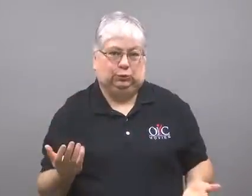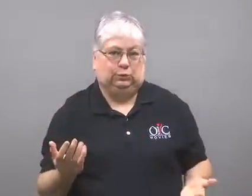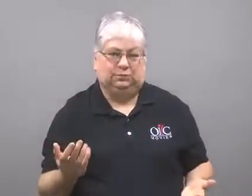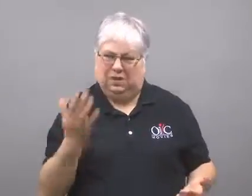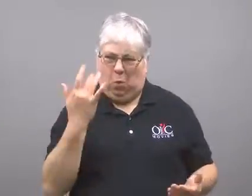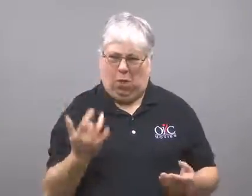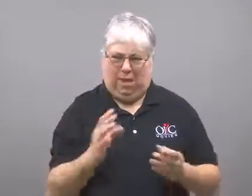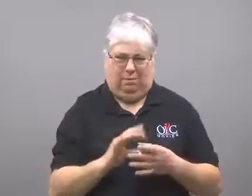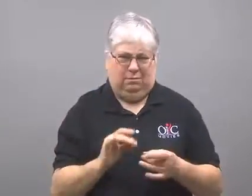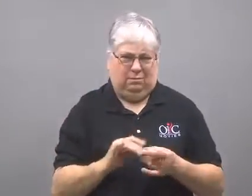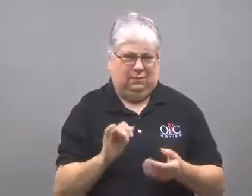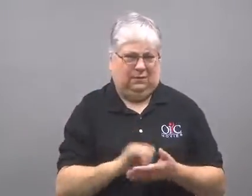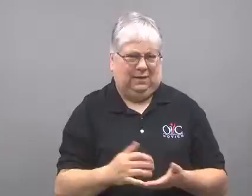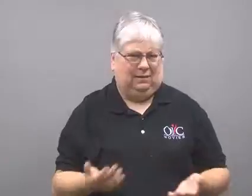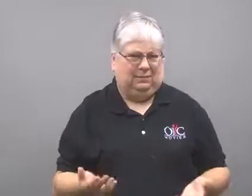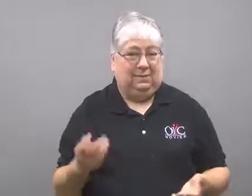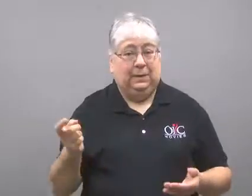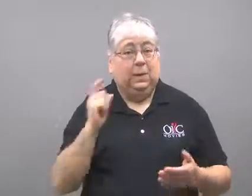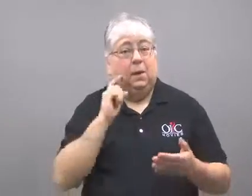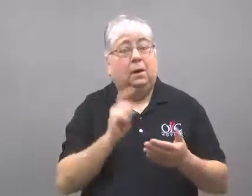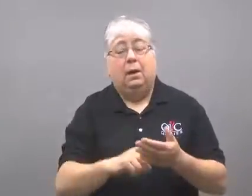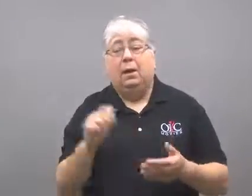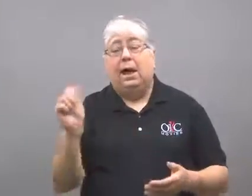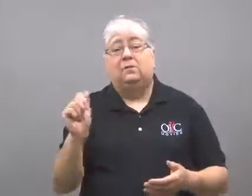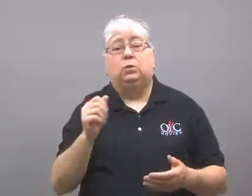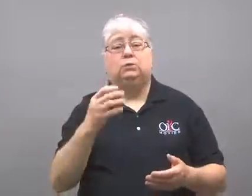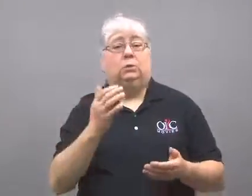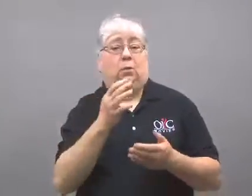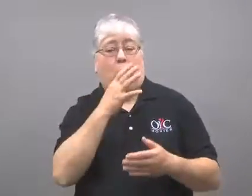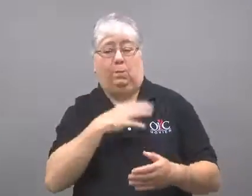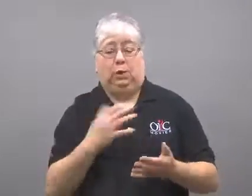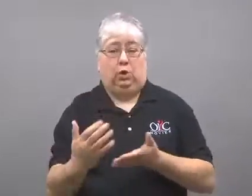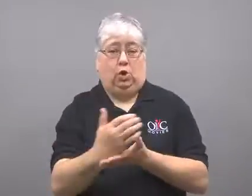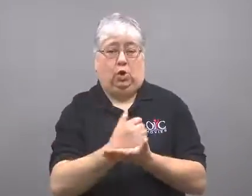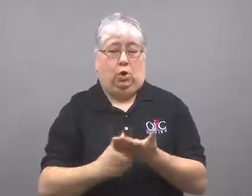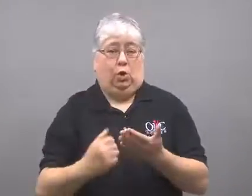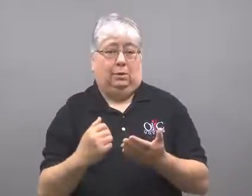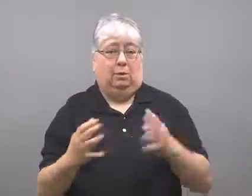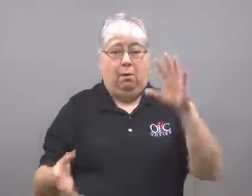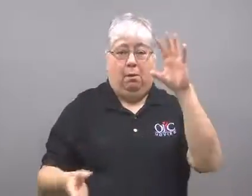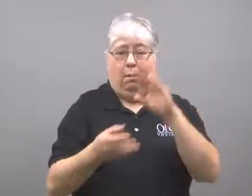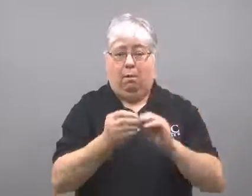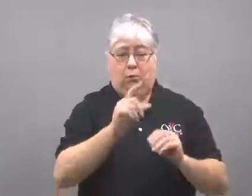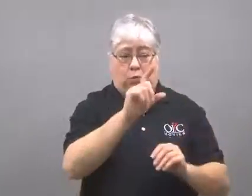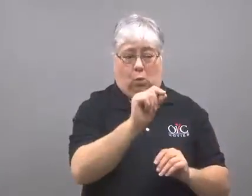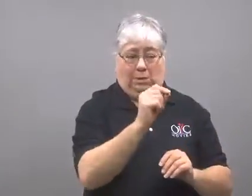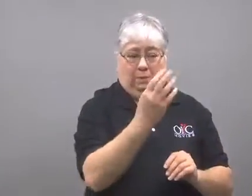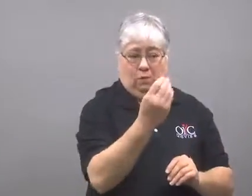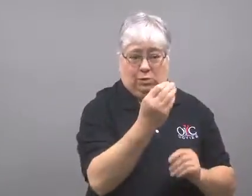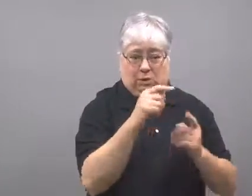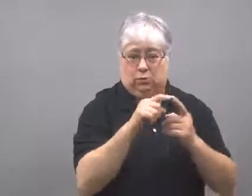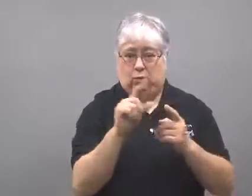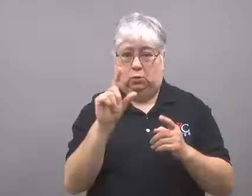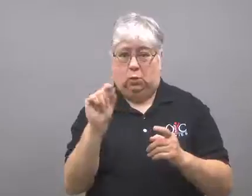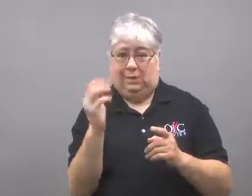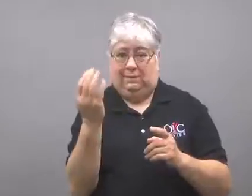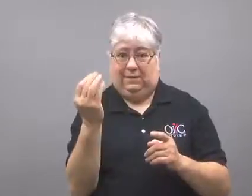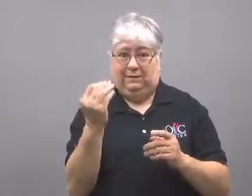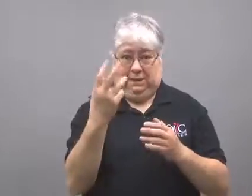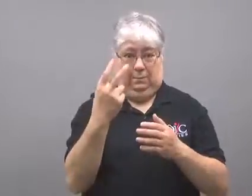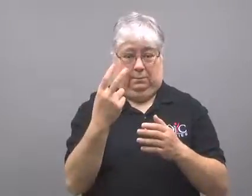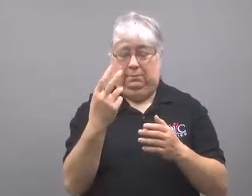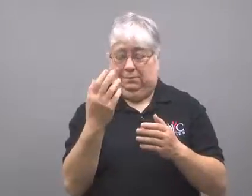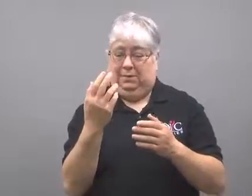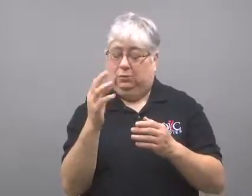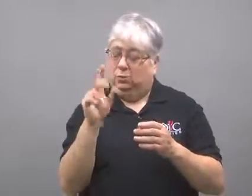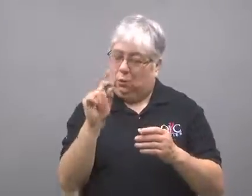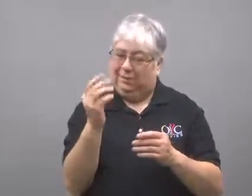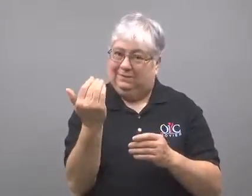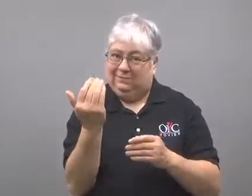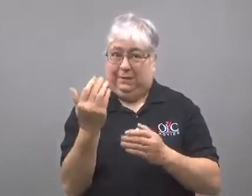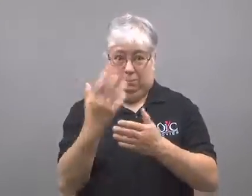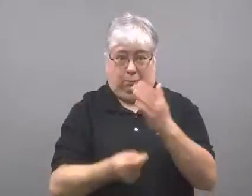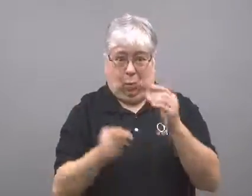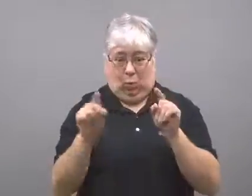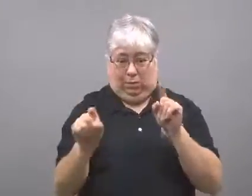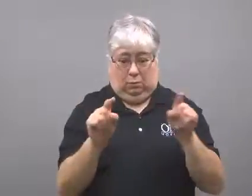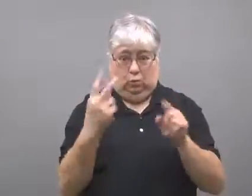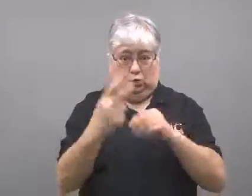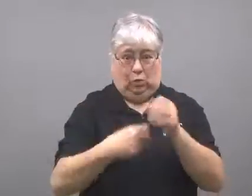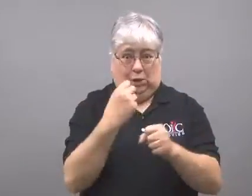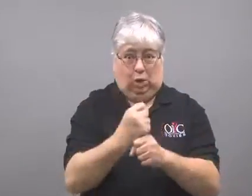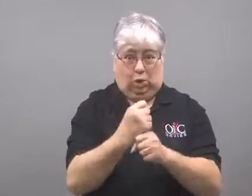On average, a woman's total earnings for both 2014 and 2015